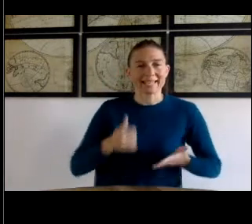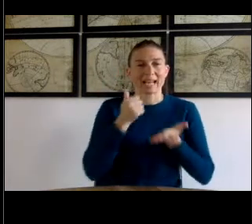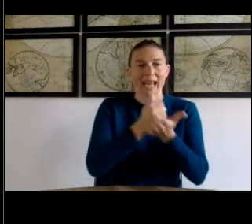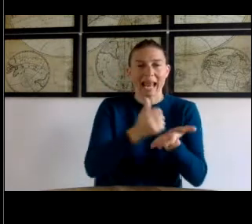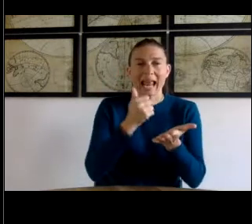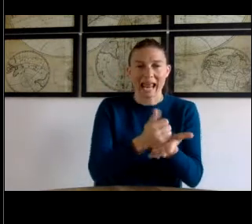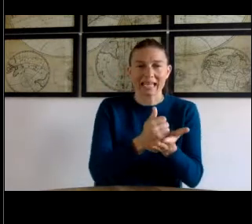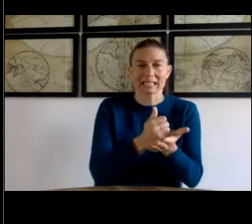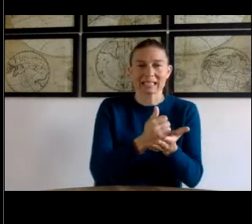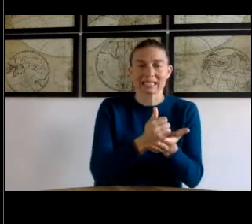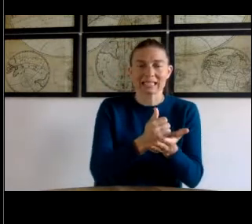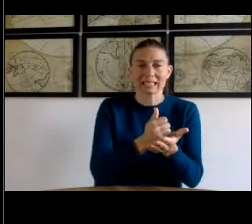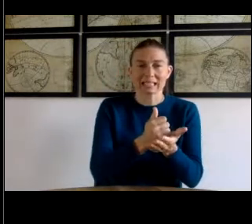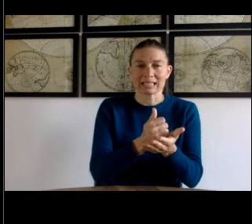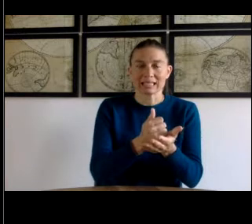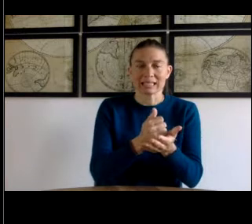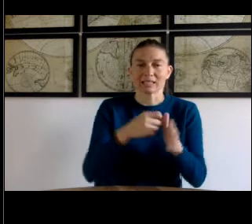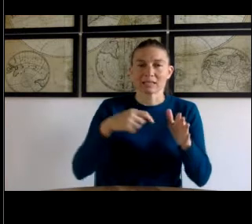We can go to the next slide, if you want.